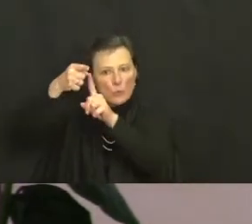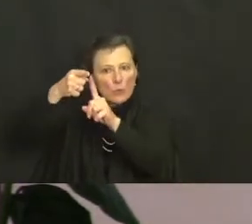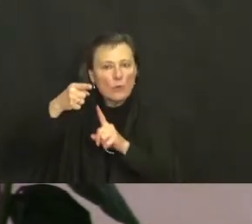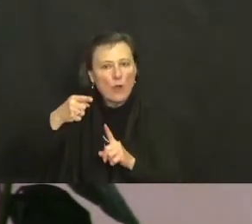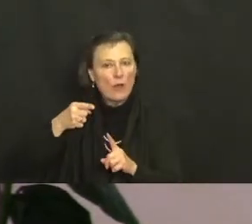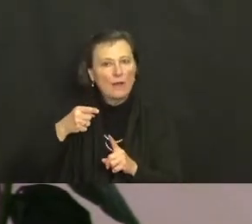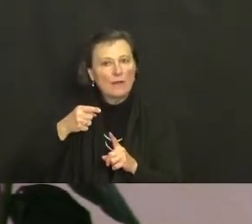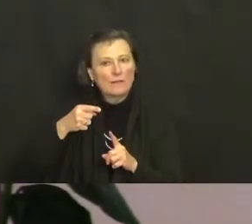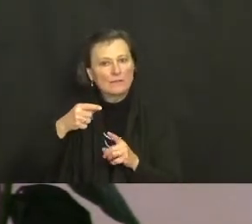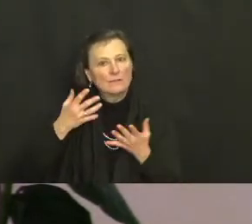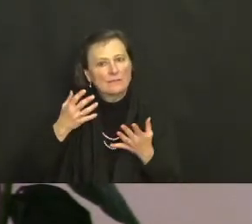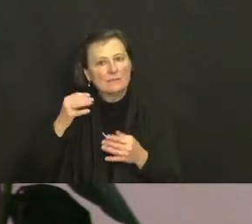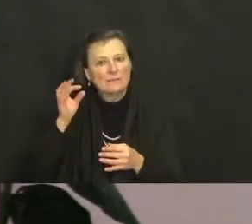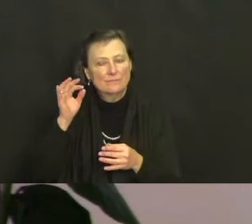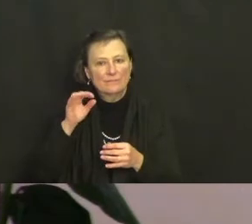independence.